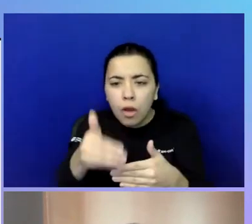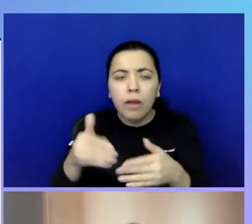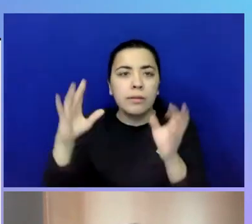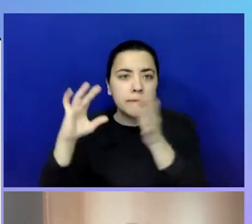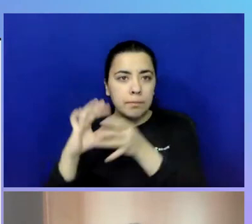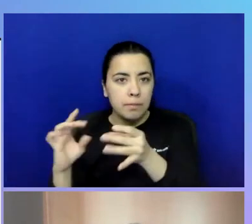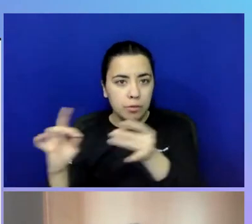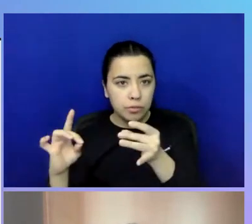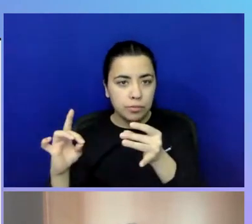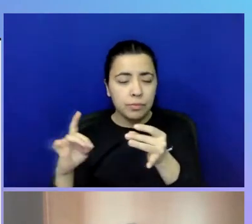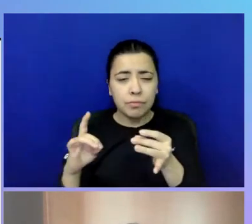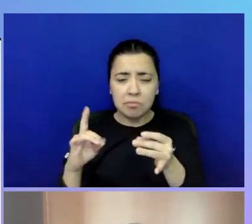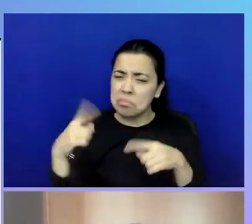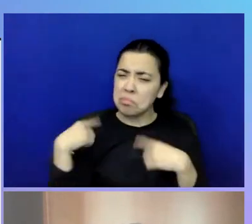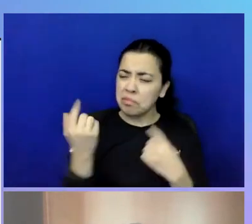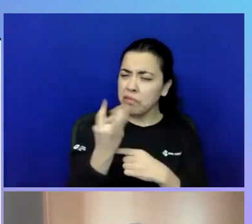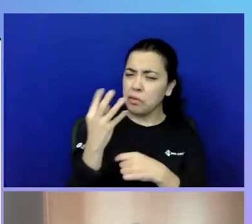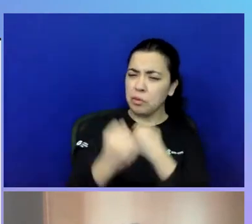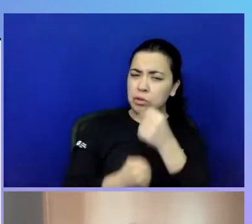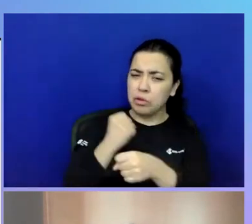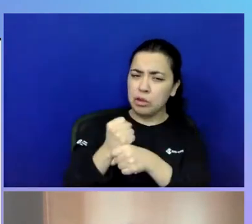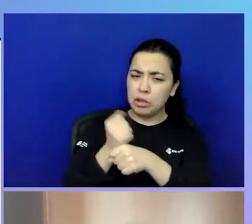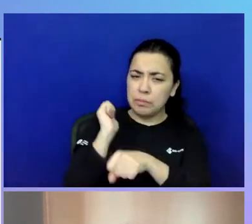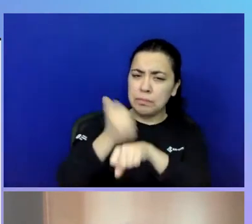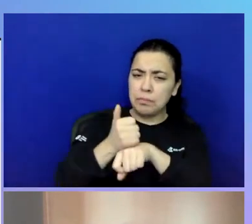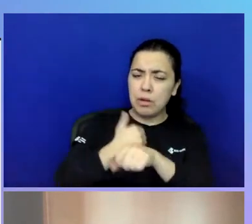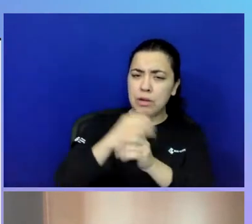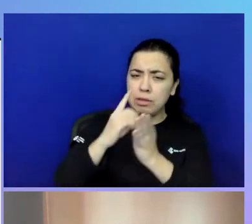few years and includes right now 39 components in total. Now,